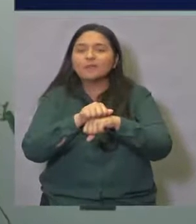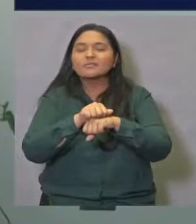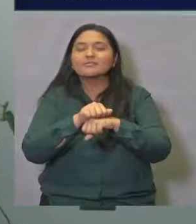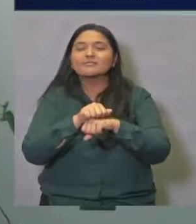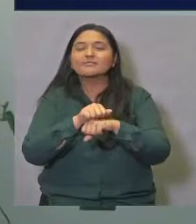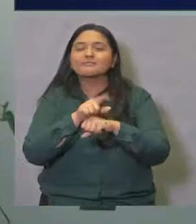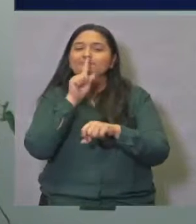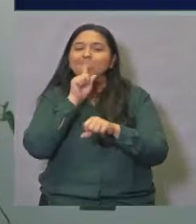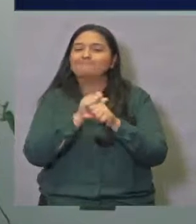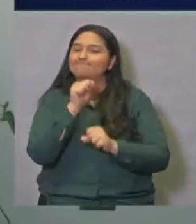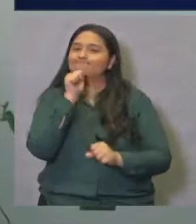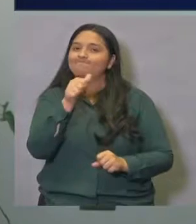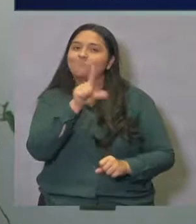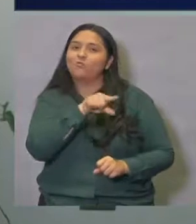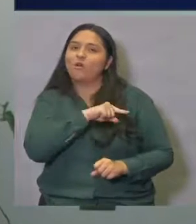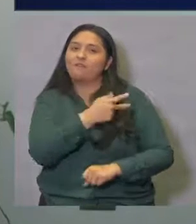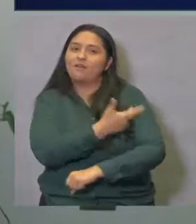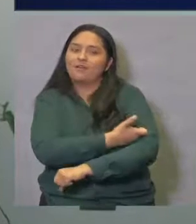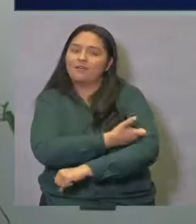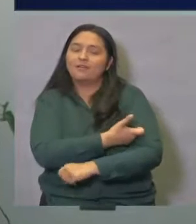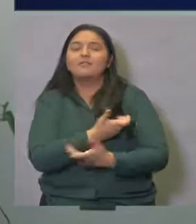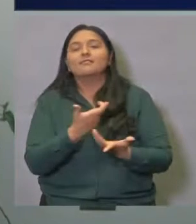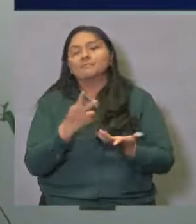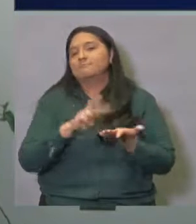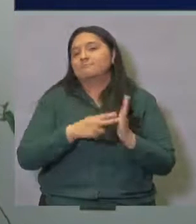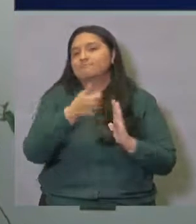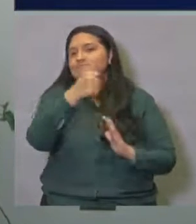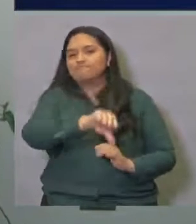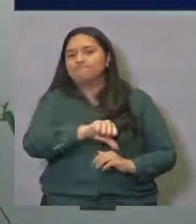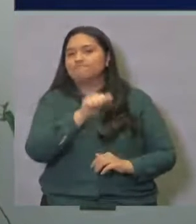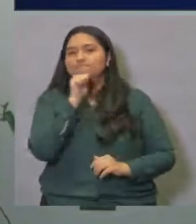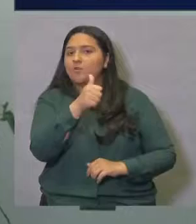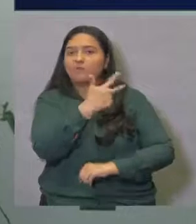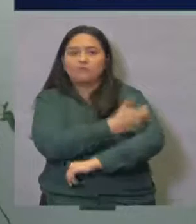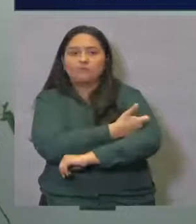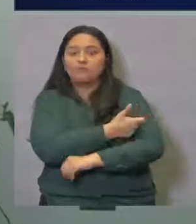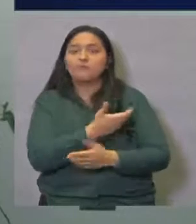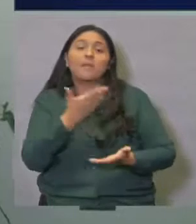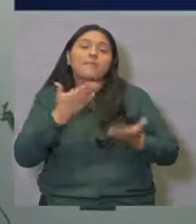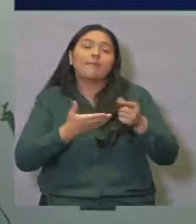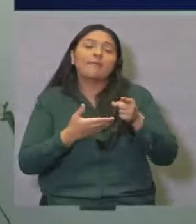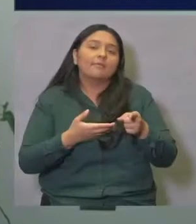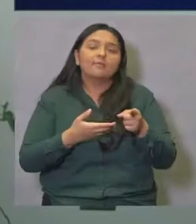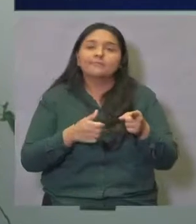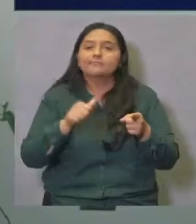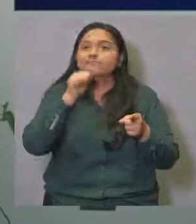APPOINTMENTS. THEY ARE NOT ACTUALLY ELIGIBLE,